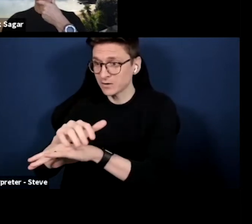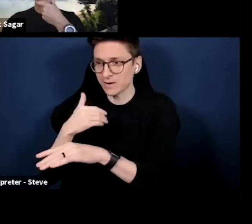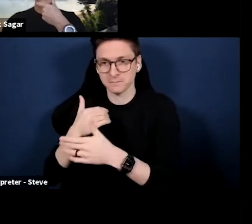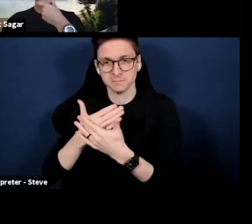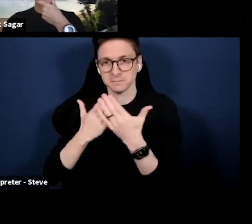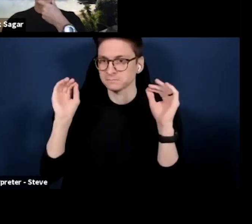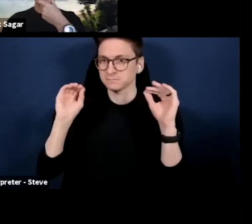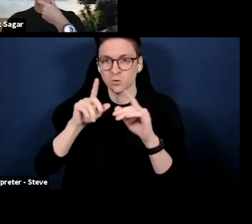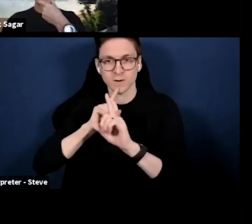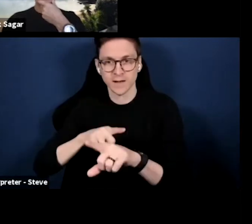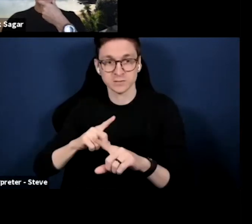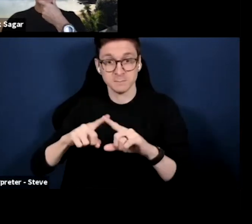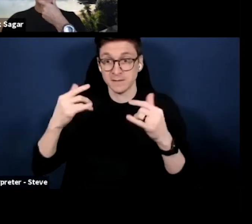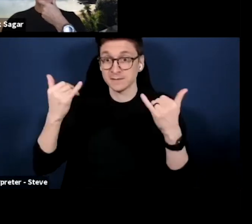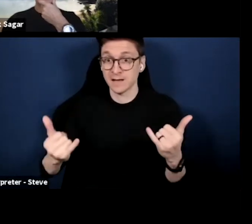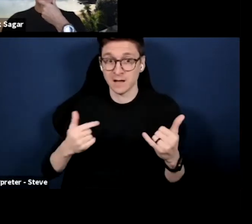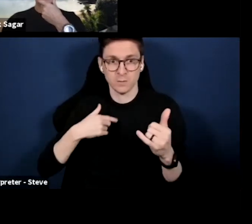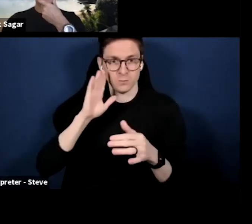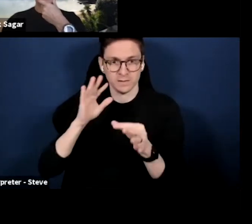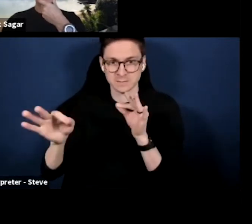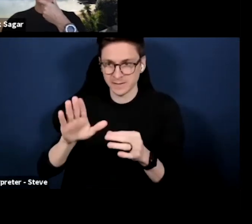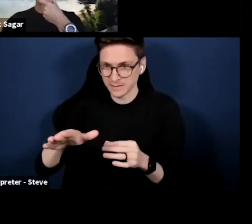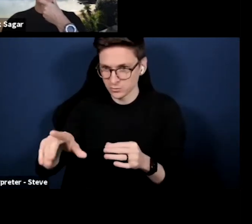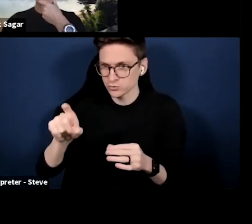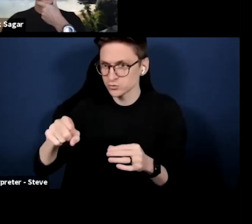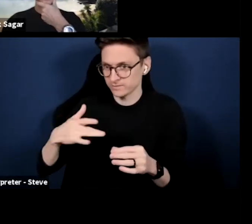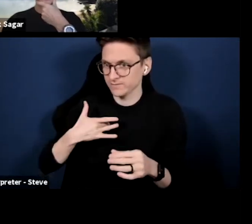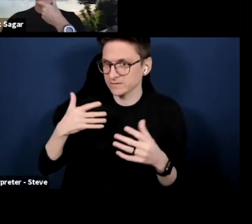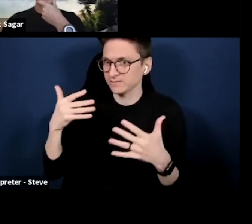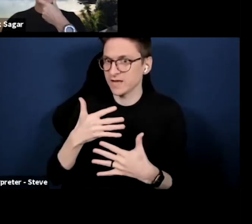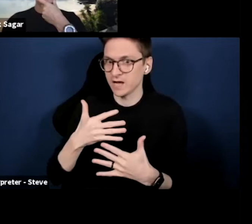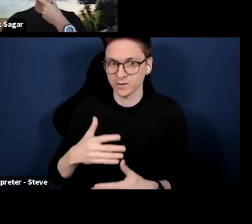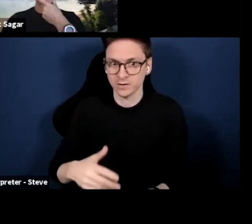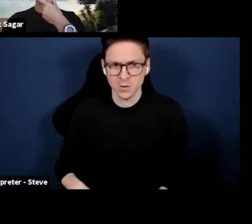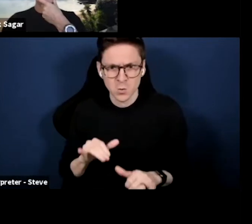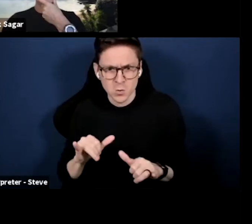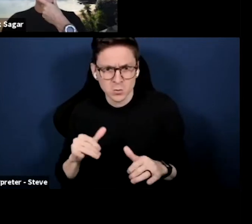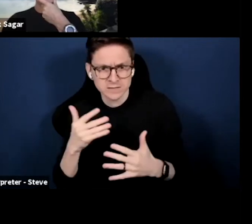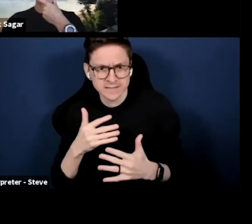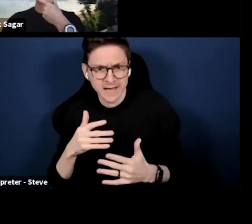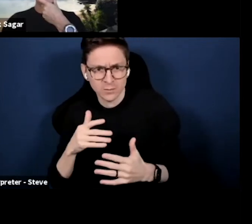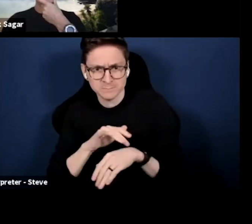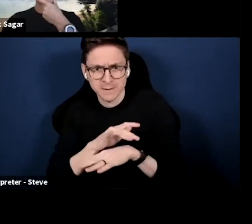her it's something she should be scared of scary spider the spider now provokes a clear